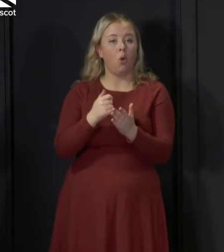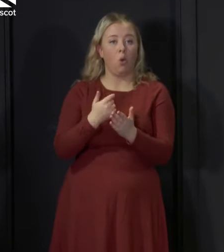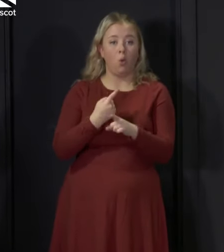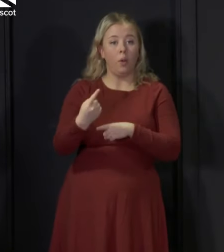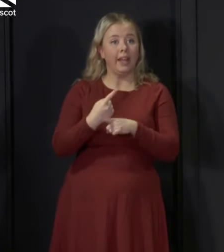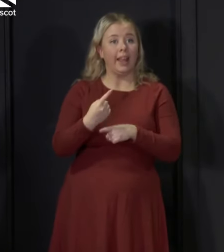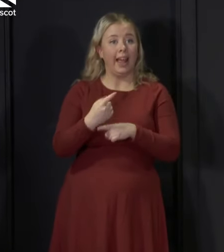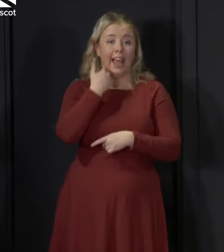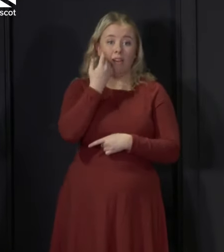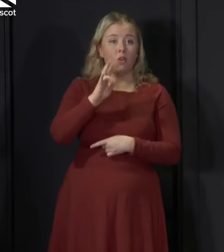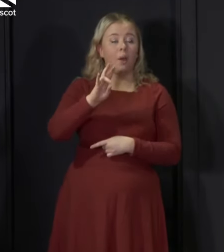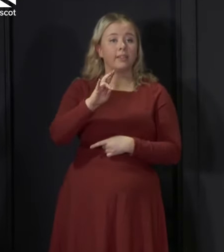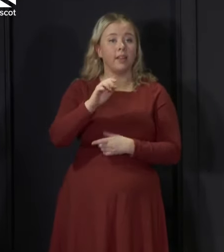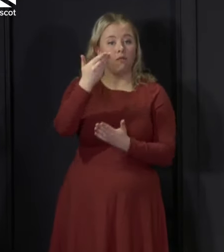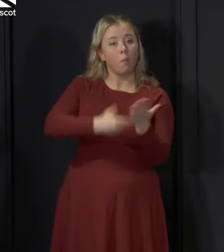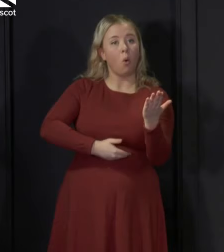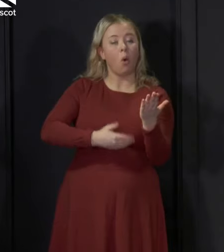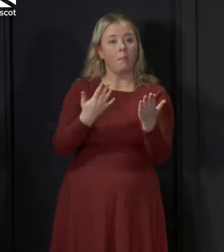It's been published just over half an hour ago.